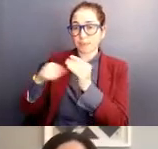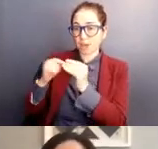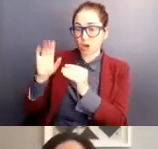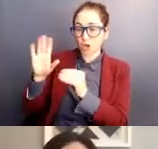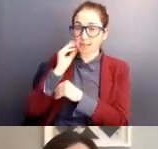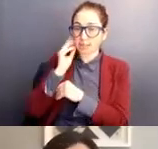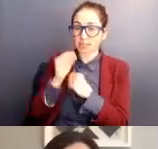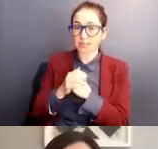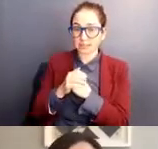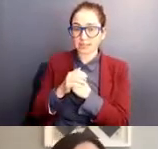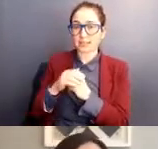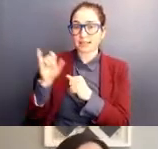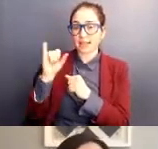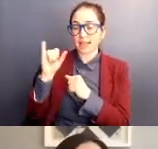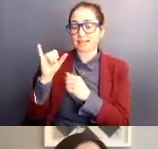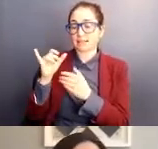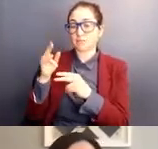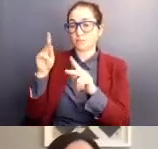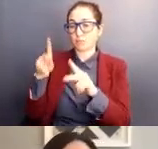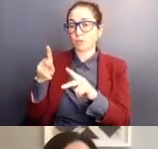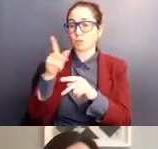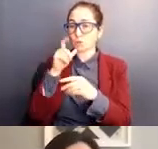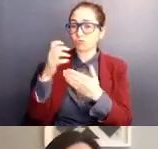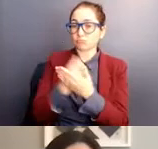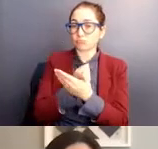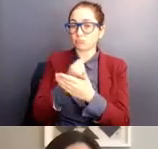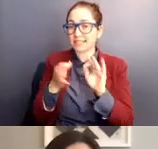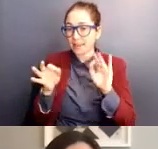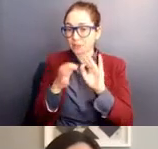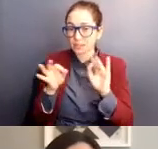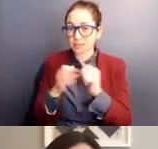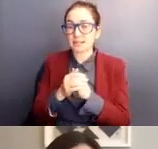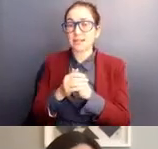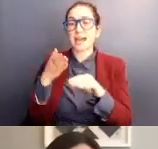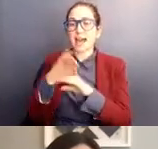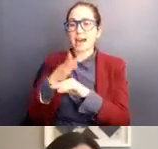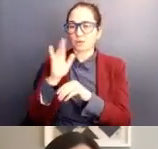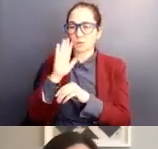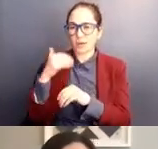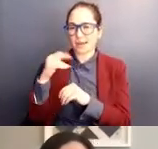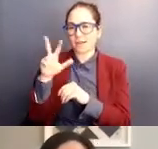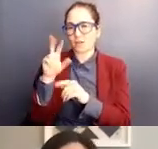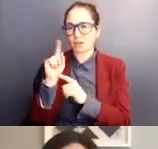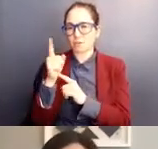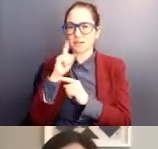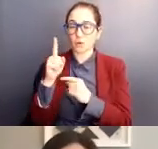of captioning. And then we'll have about 30 minutes reserved for questions and answers. So I hope that you have lots